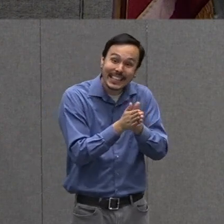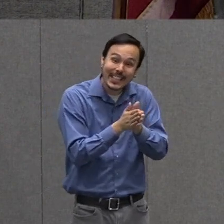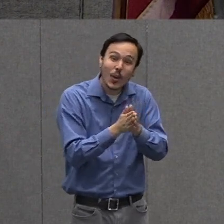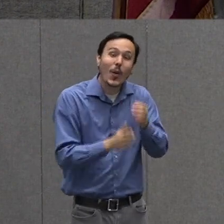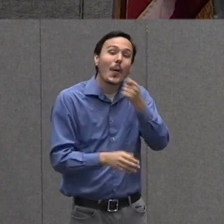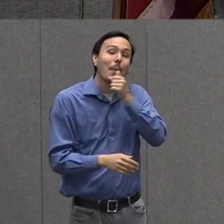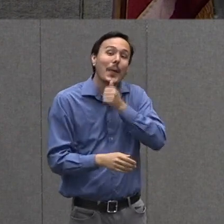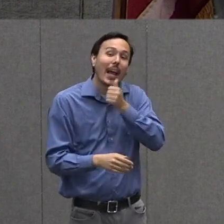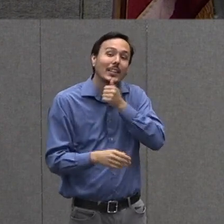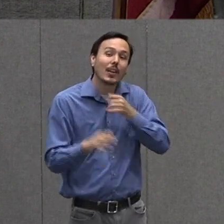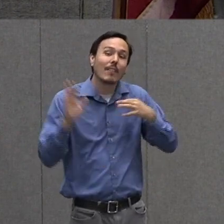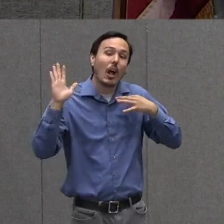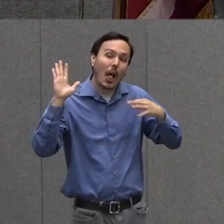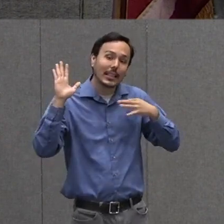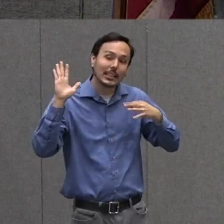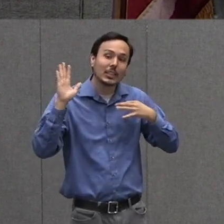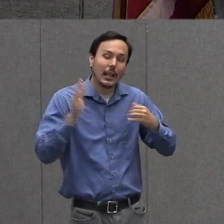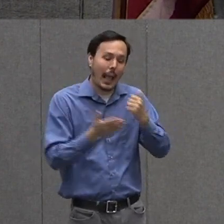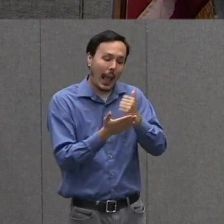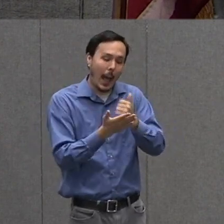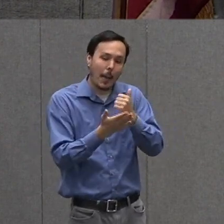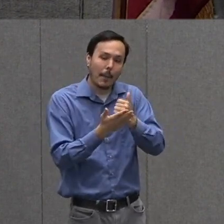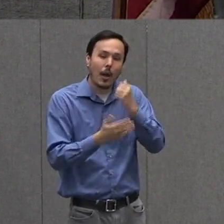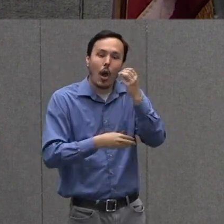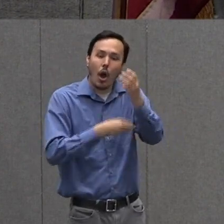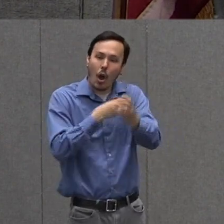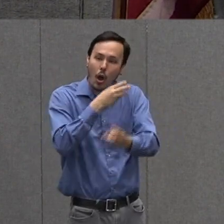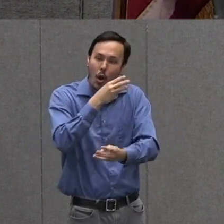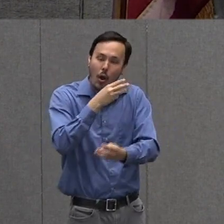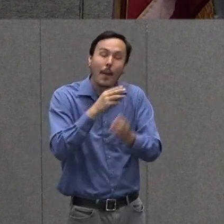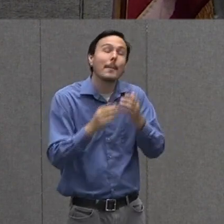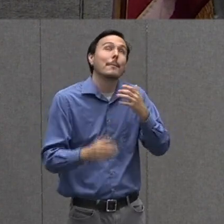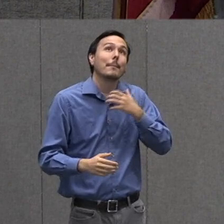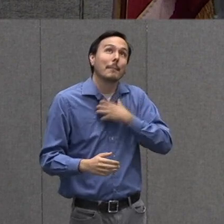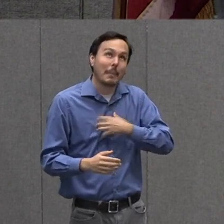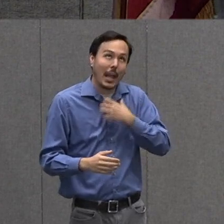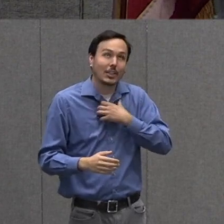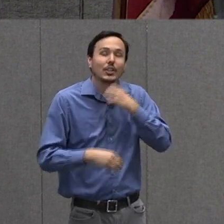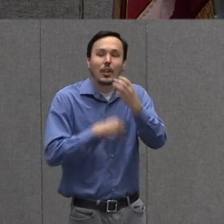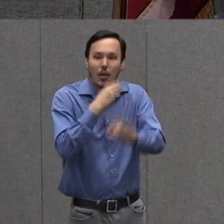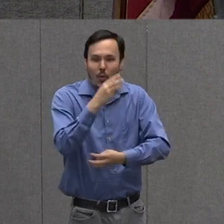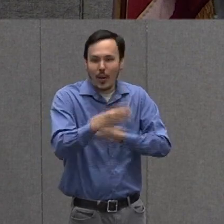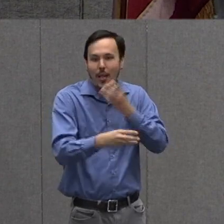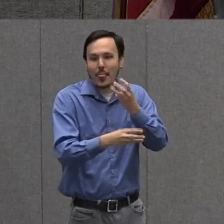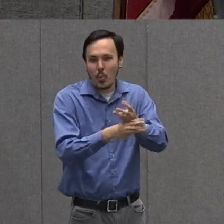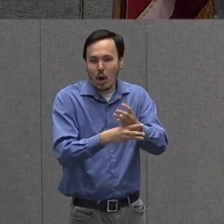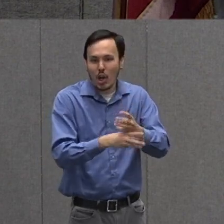Eager patient volunteers help passionately Around the world